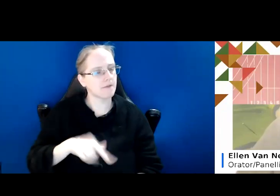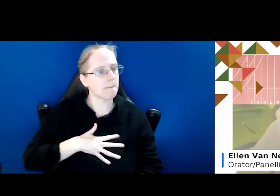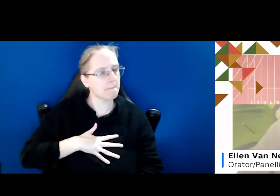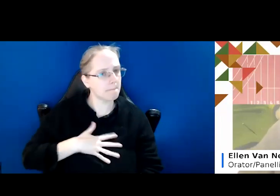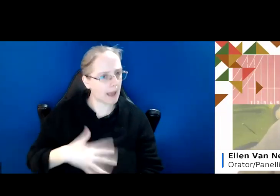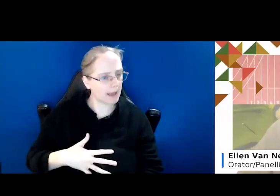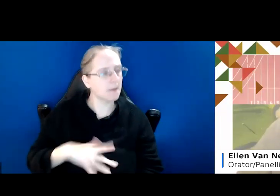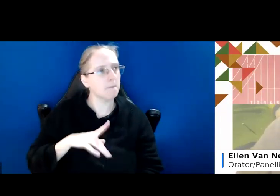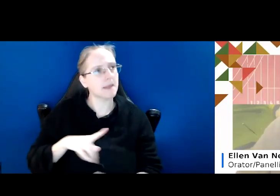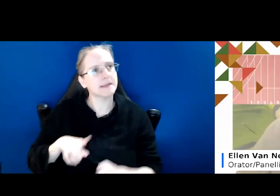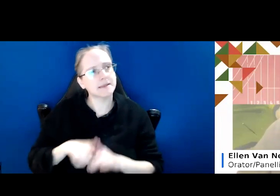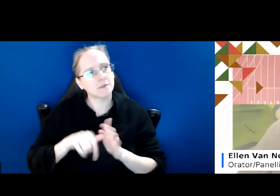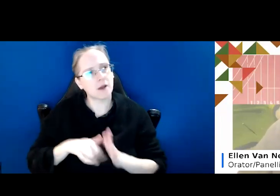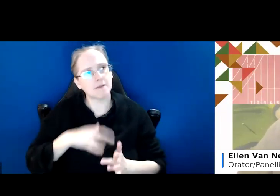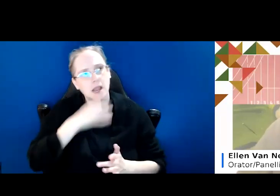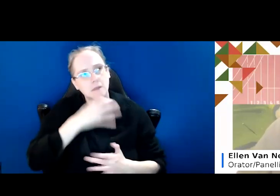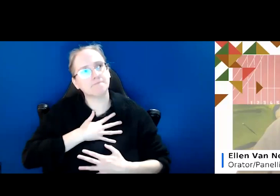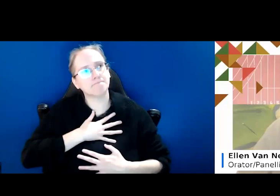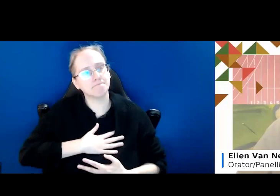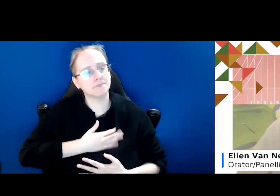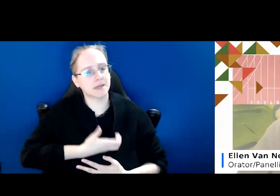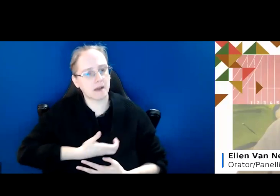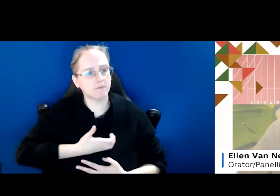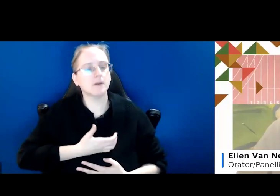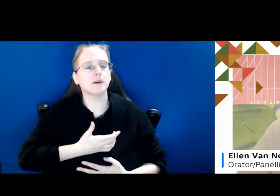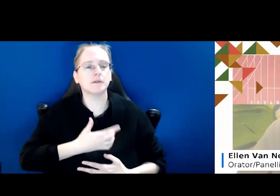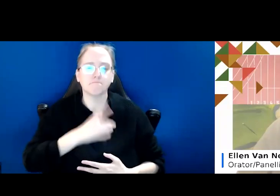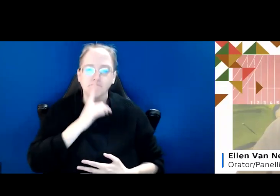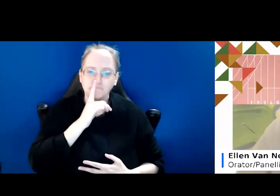because I have fond memories of playing on some of those grounds